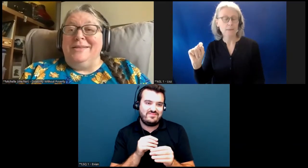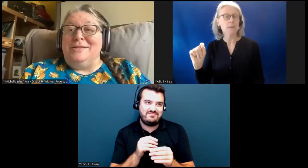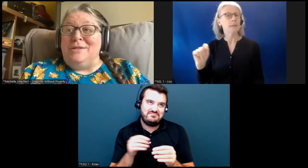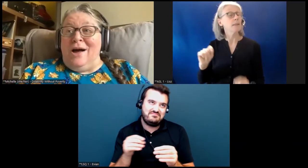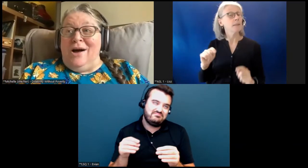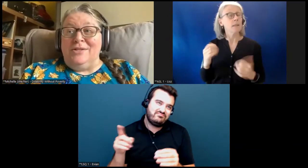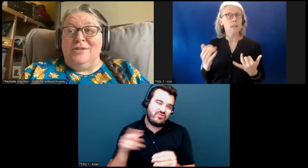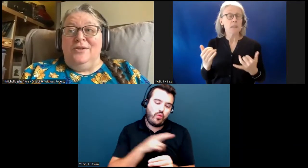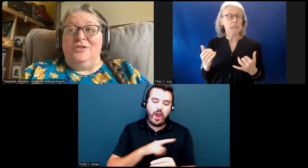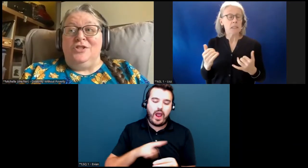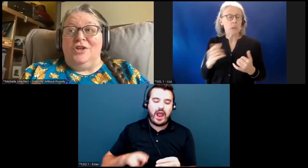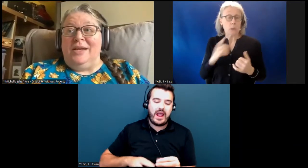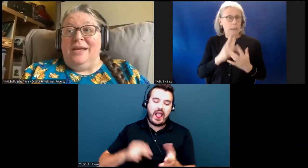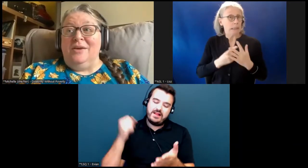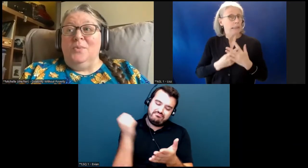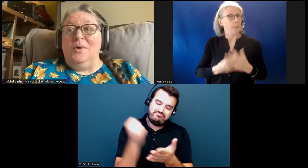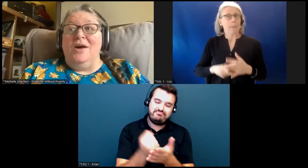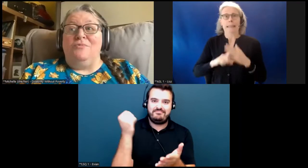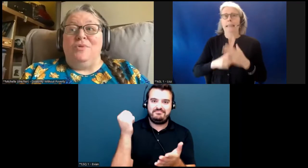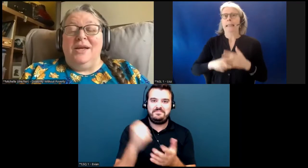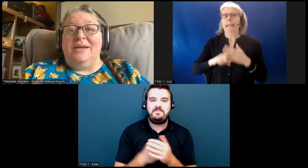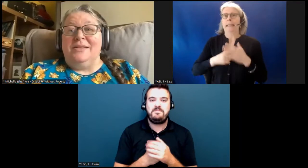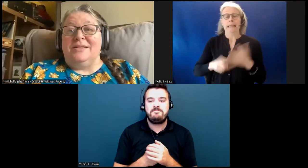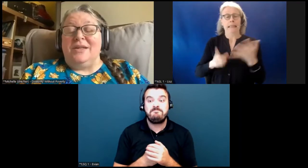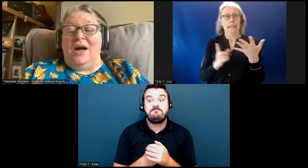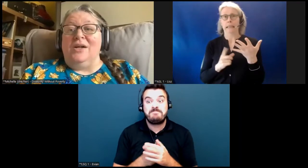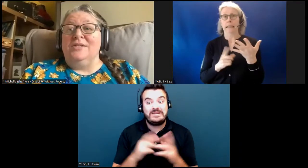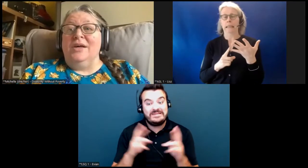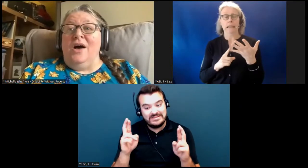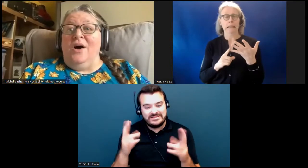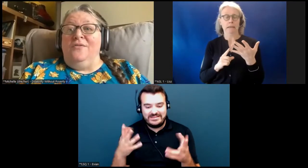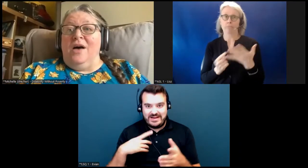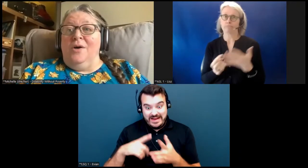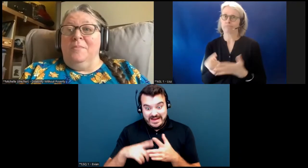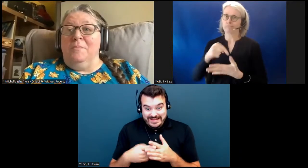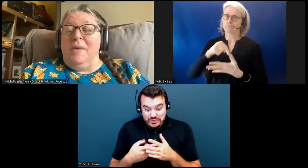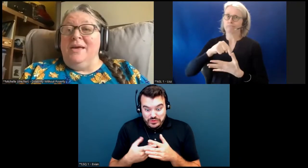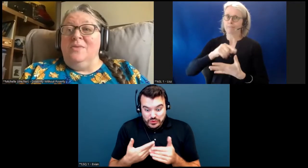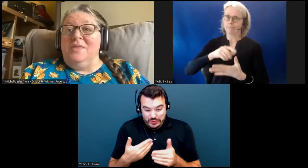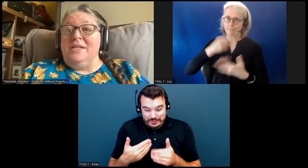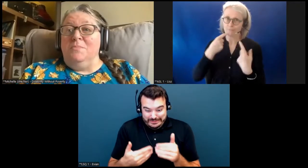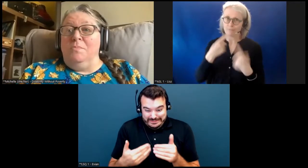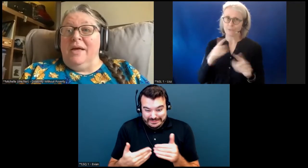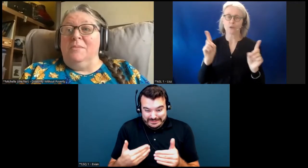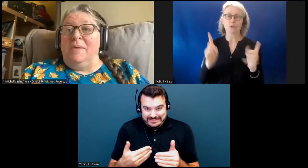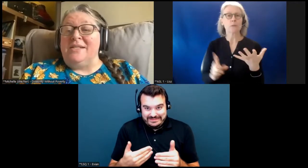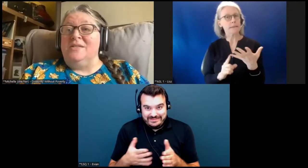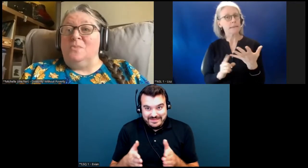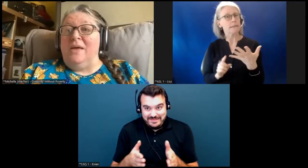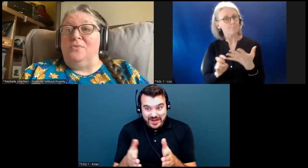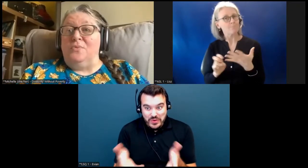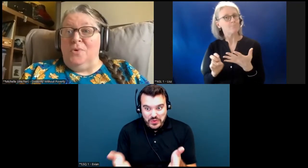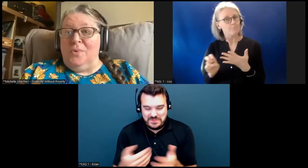THE START OF A JOURNEY. WE ARE AT THE START OF MAKING OF THIS BILL PASS ITS WAY THROUGH